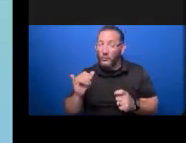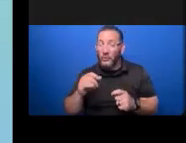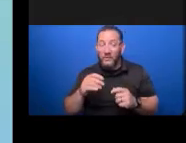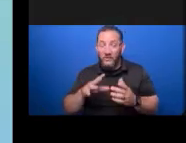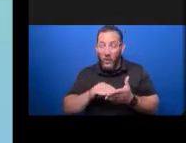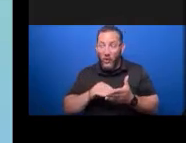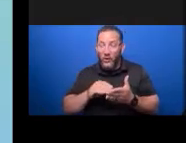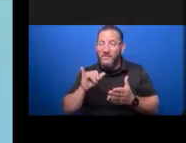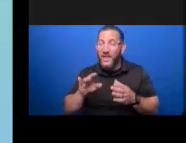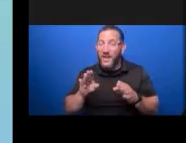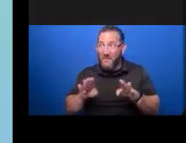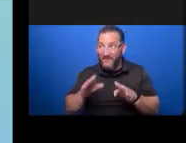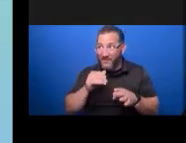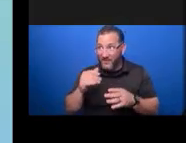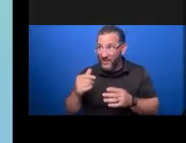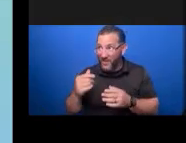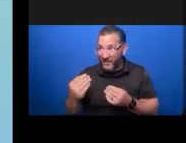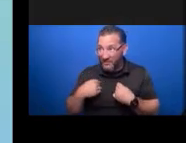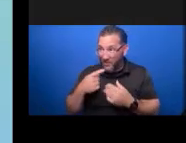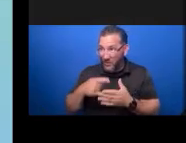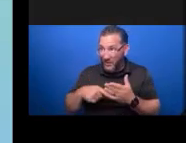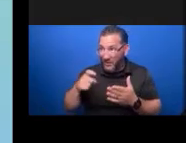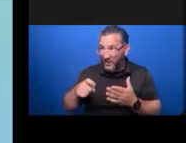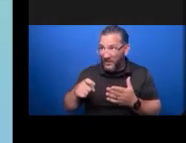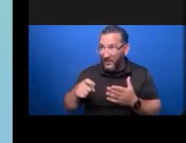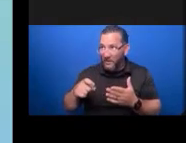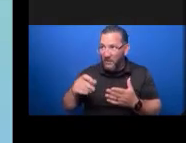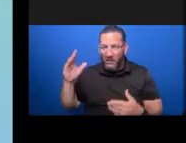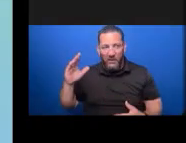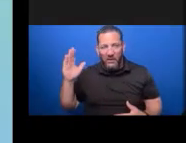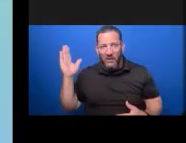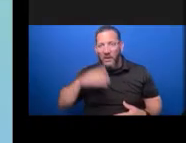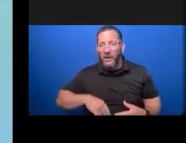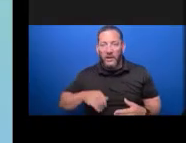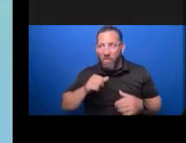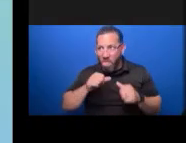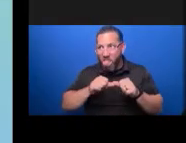reinforced, it usually gets extinguished. And when is it a